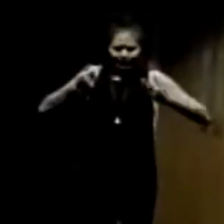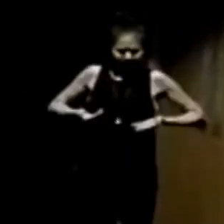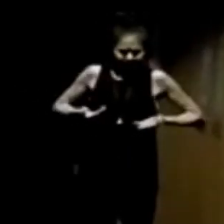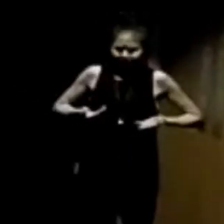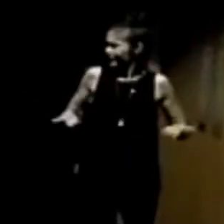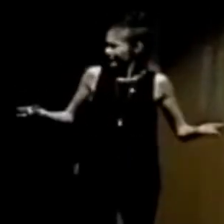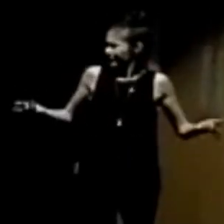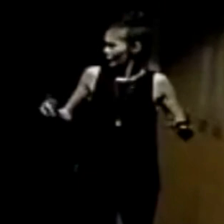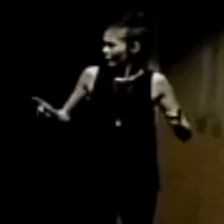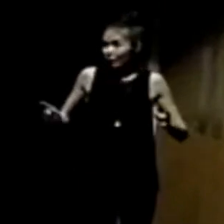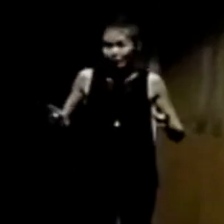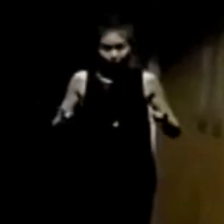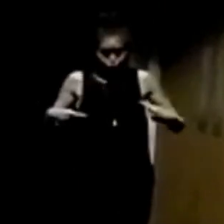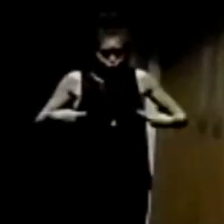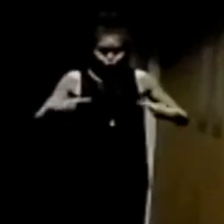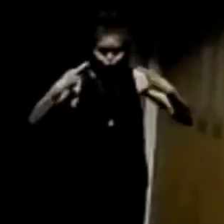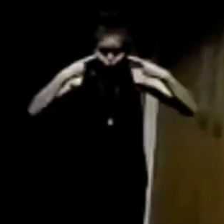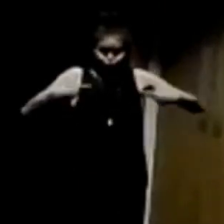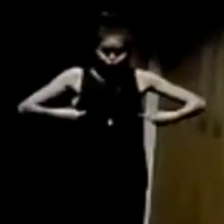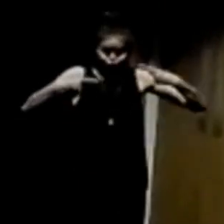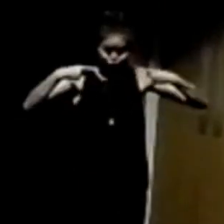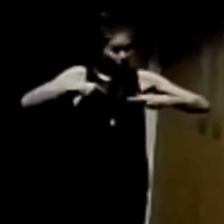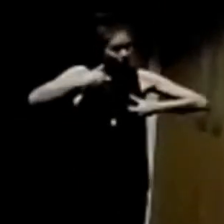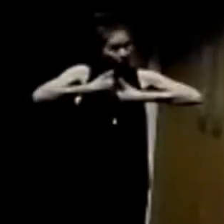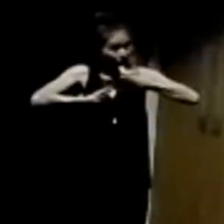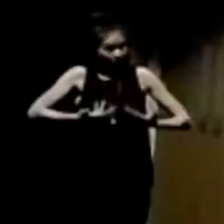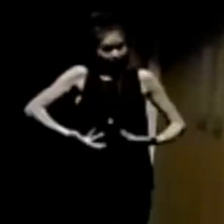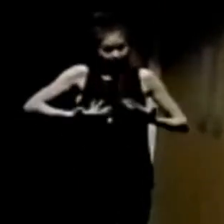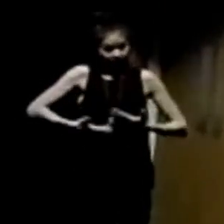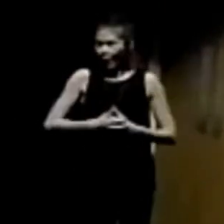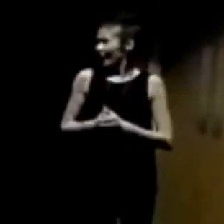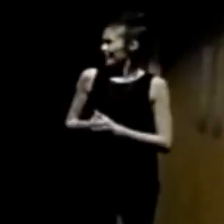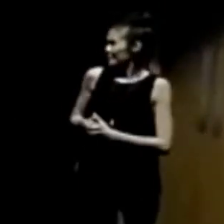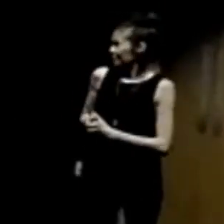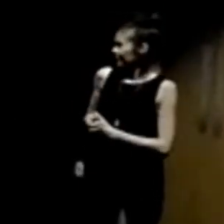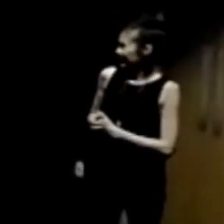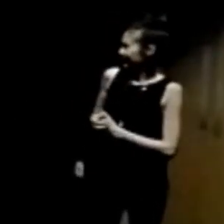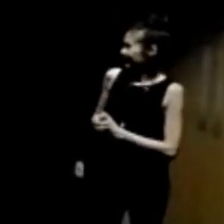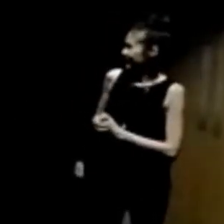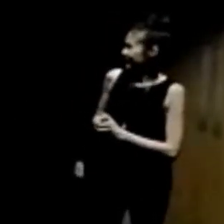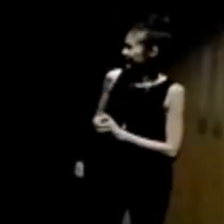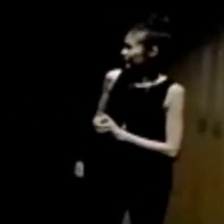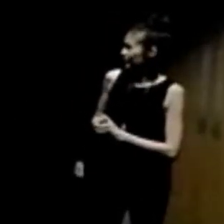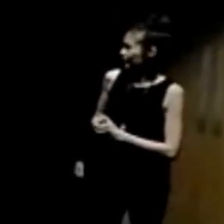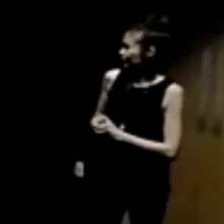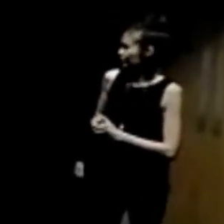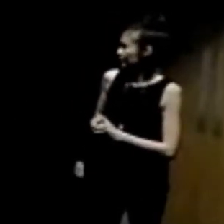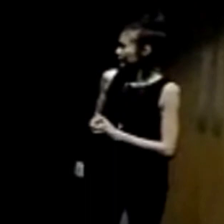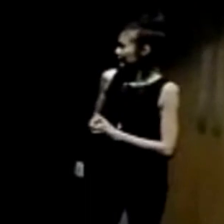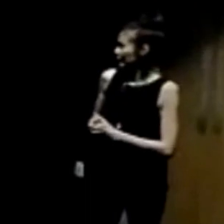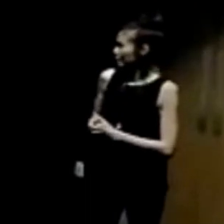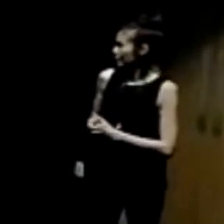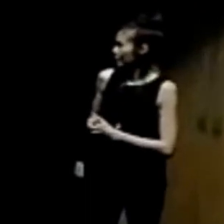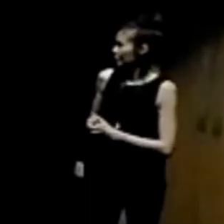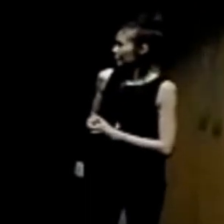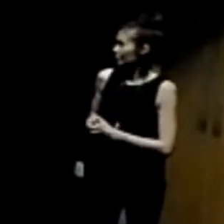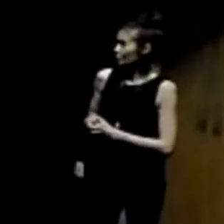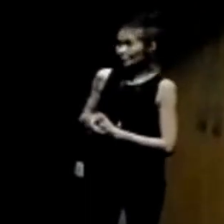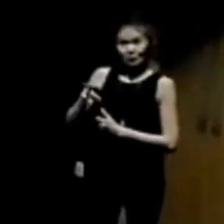Saying well eyes are in this season. LAUGHTER It’s all the rage in Suffolk.